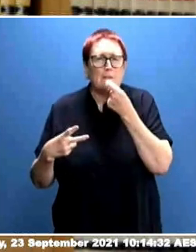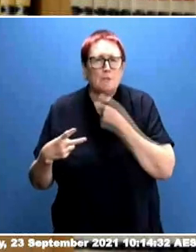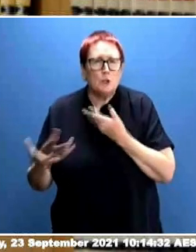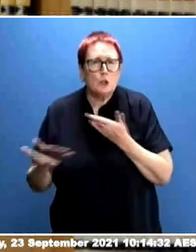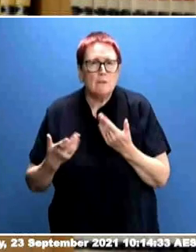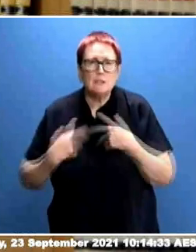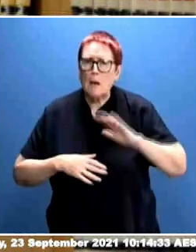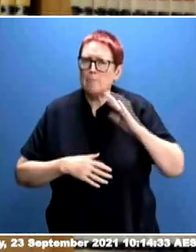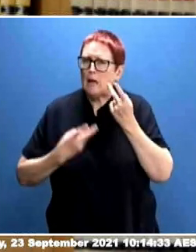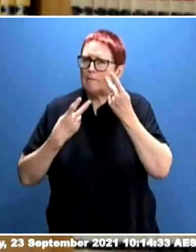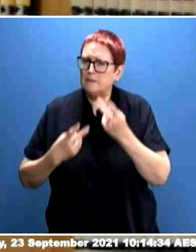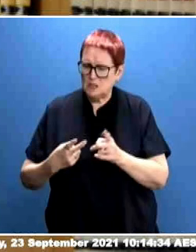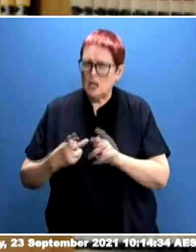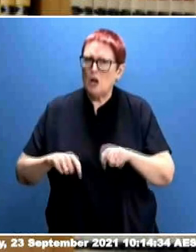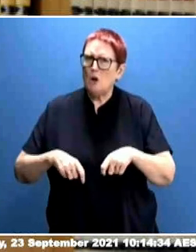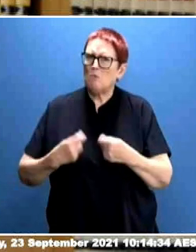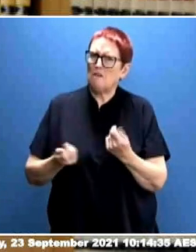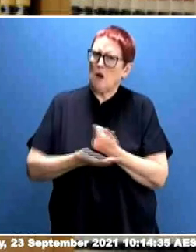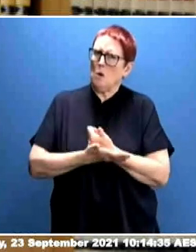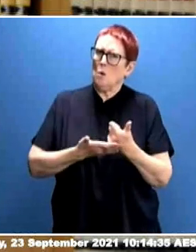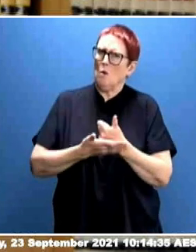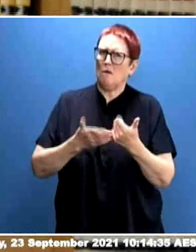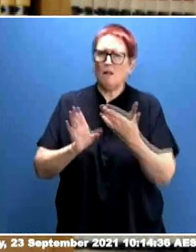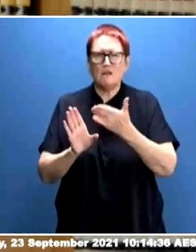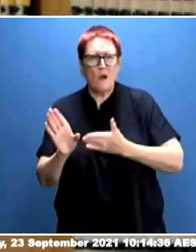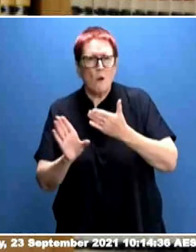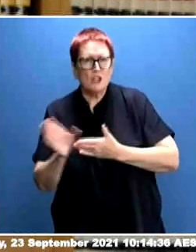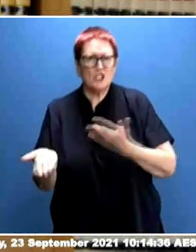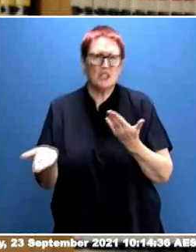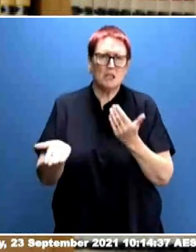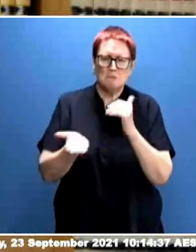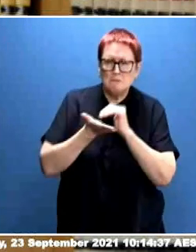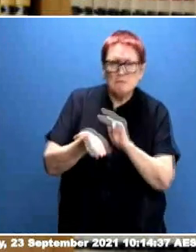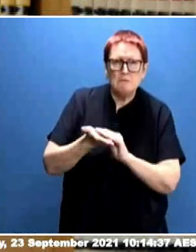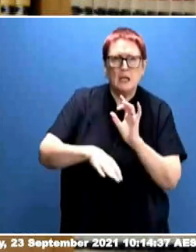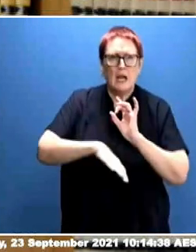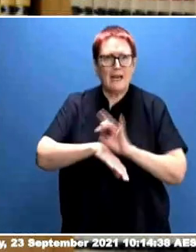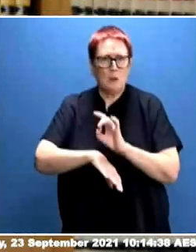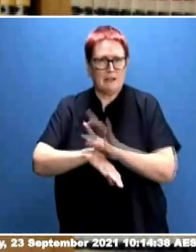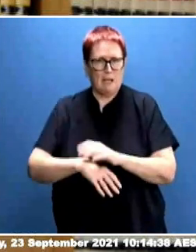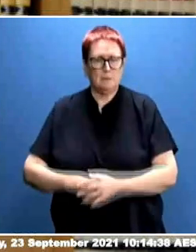where they were providing that more traditional psychotherapy or therapy approach in those instances.